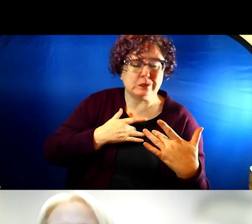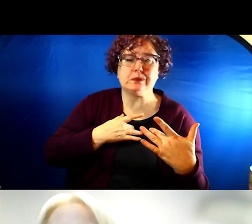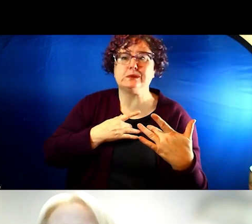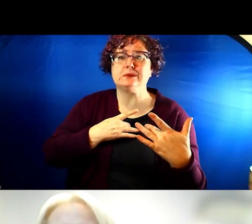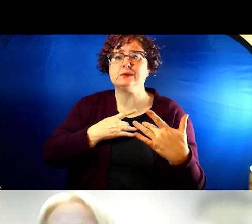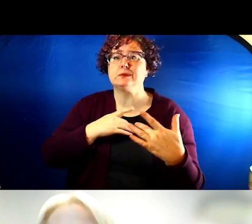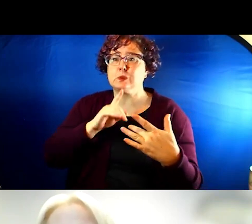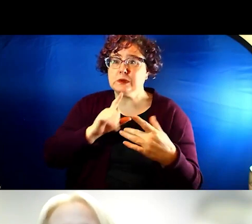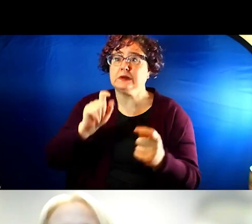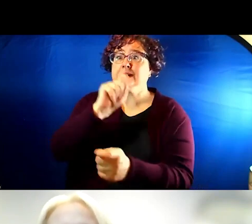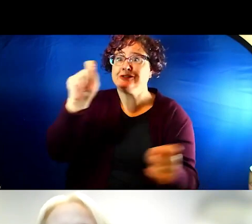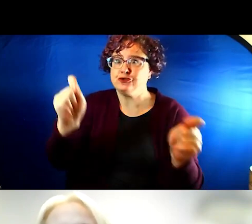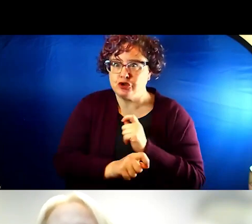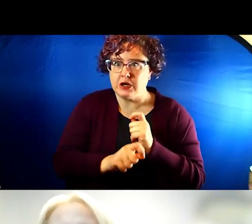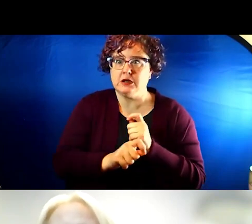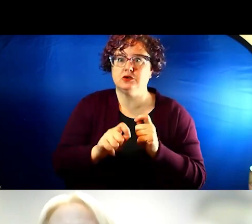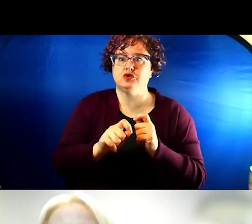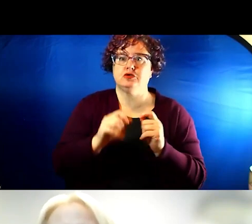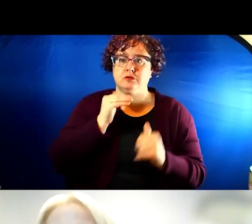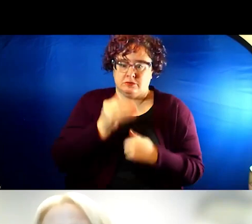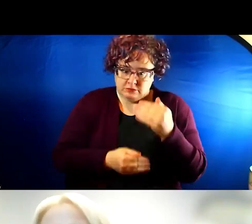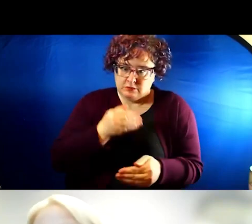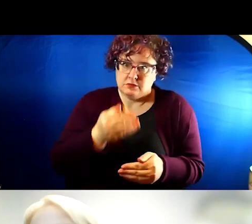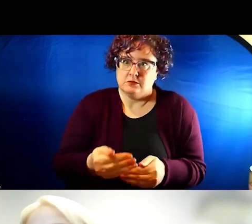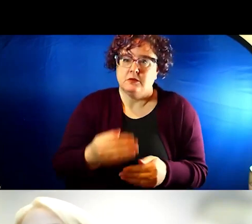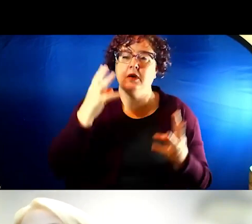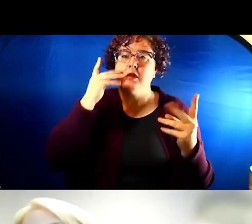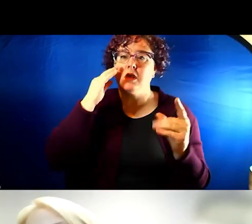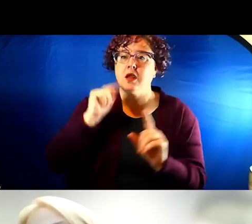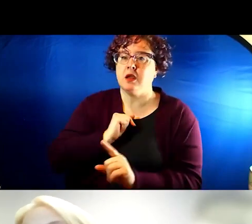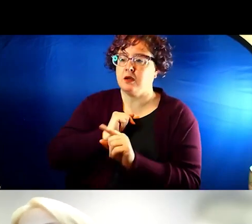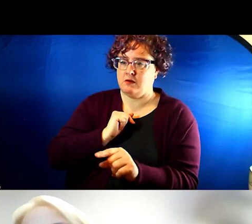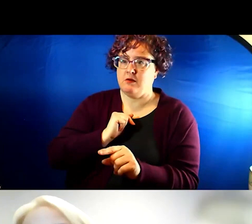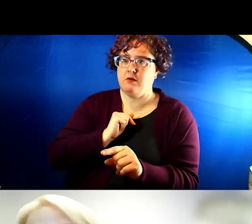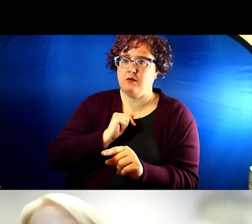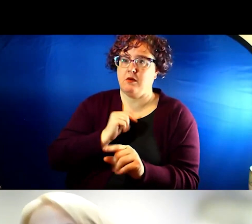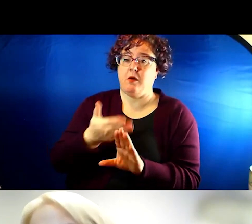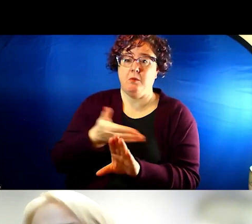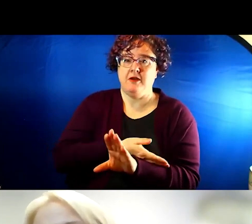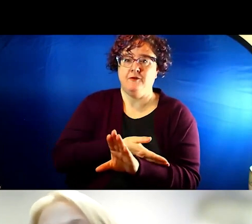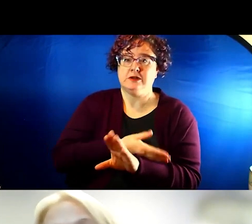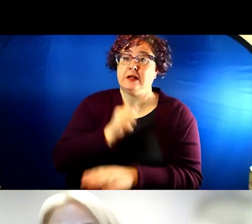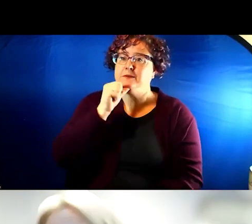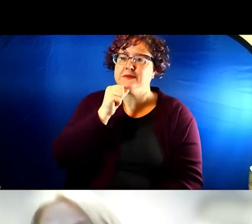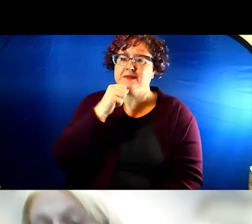CHANGE PRACTICE -- BEFORE SOMEONE IS COMMITTED, WE SHOULD SEE